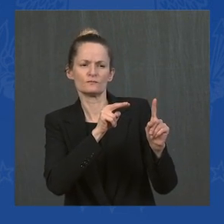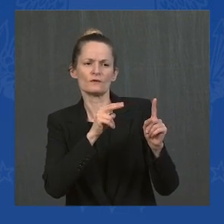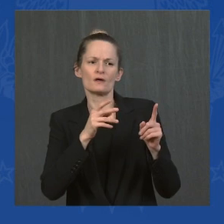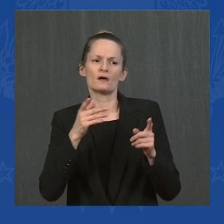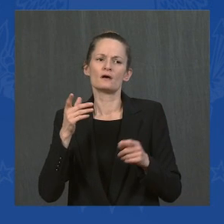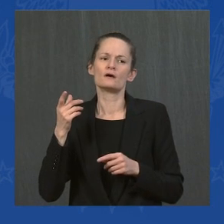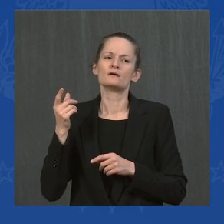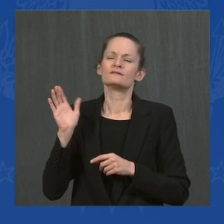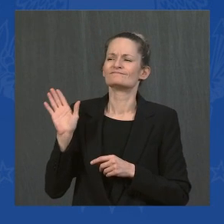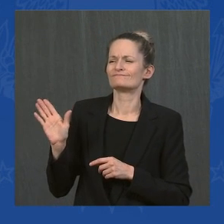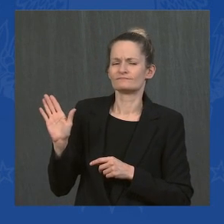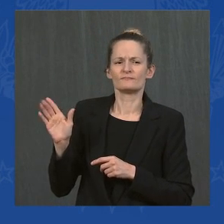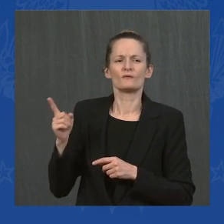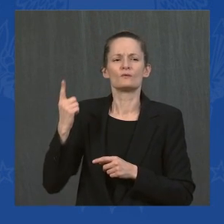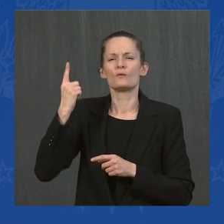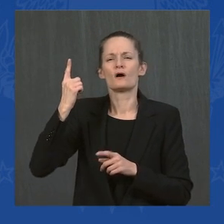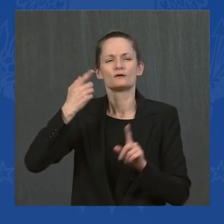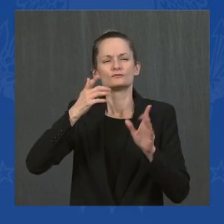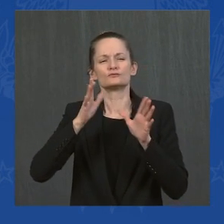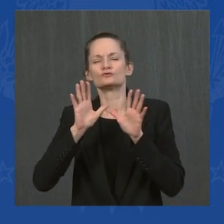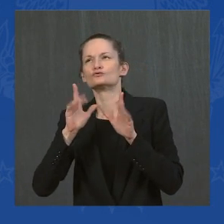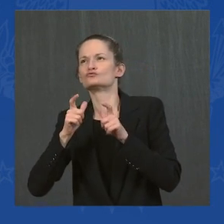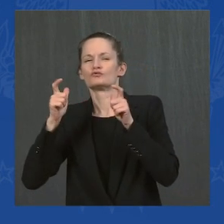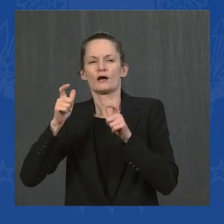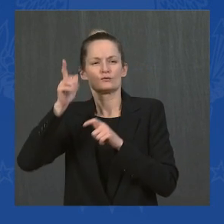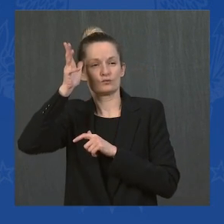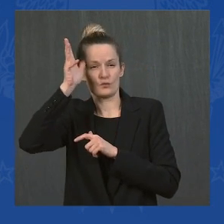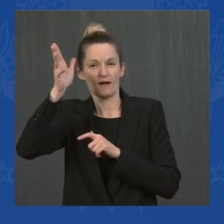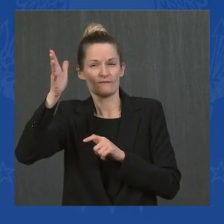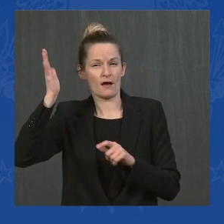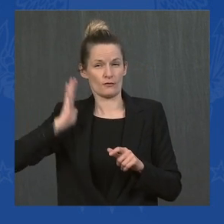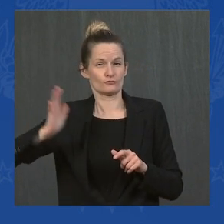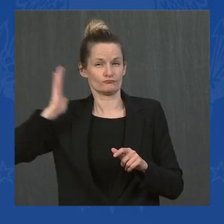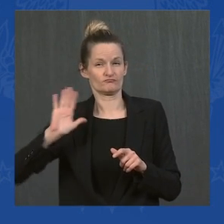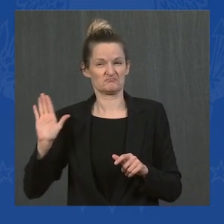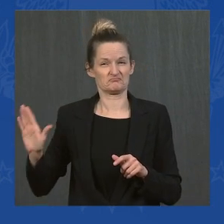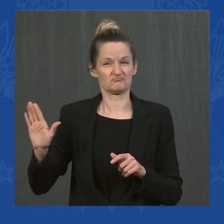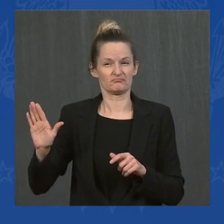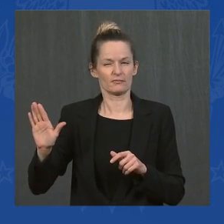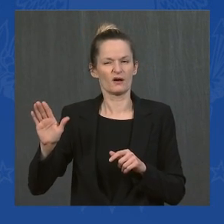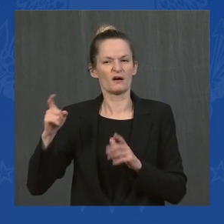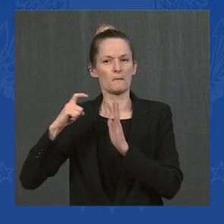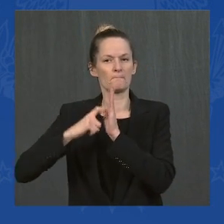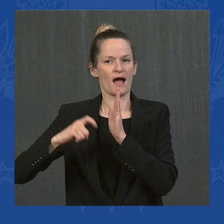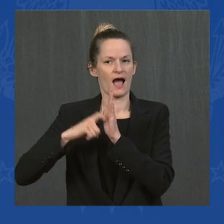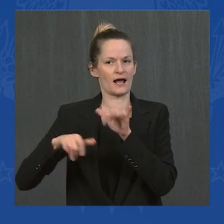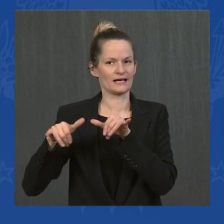back in the days of the Molly Maguires and all the way -- and folks who were treated in northeast Pennsylvania,